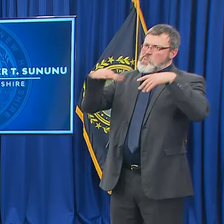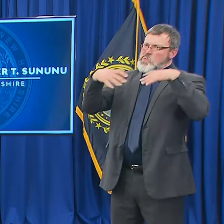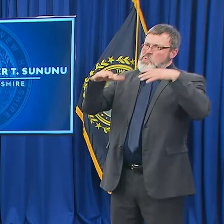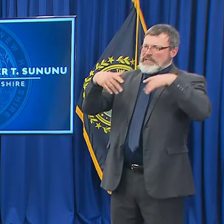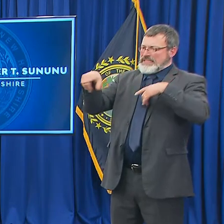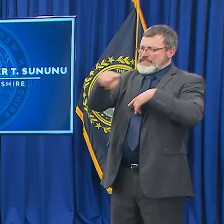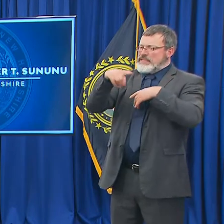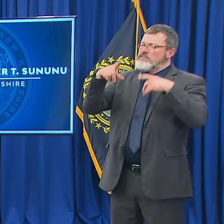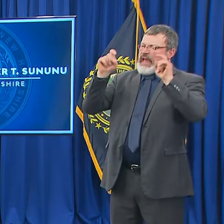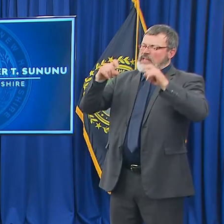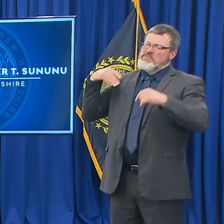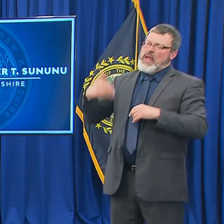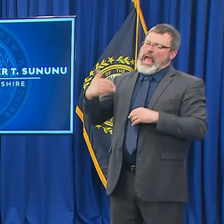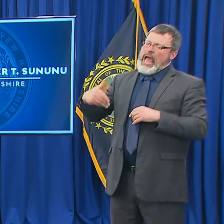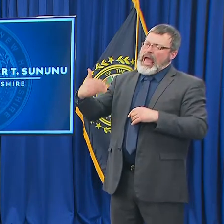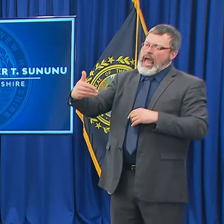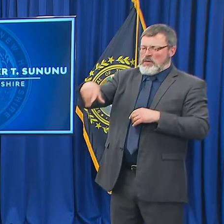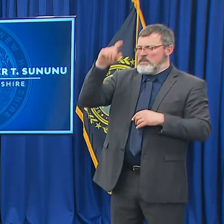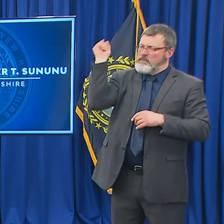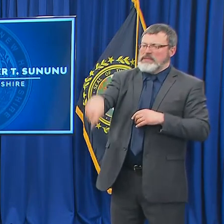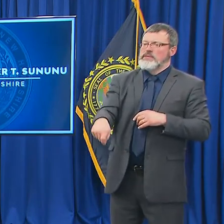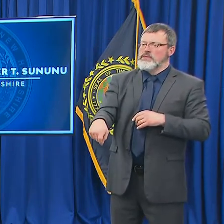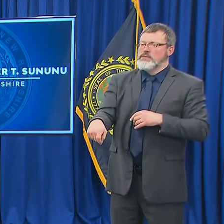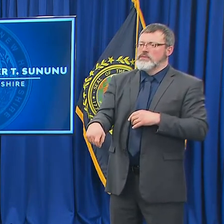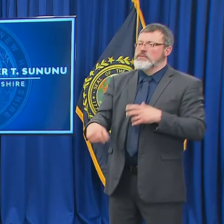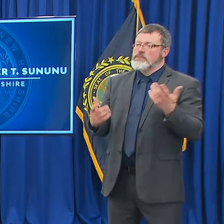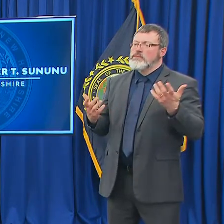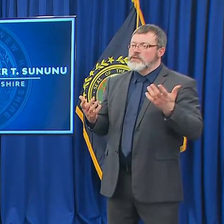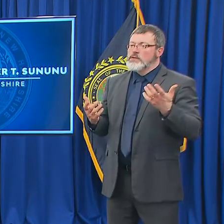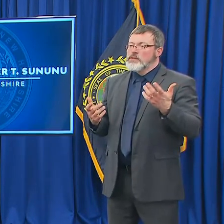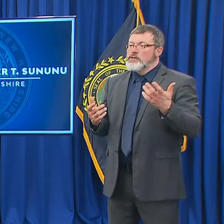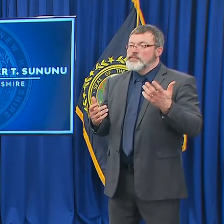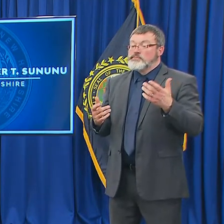I don't typically answer personal questions, but I have been tested in the past